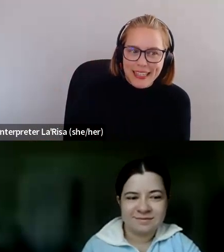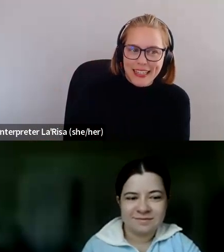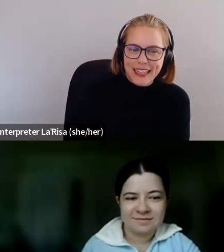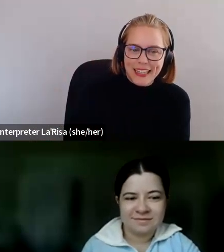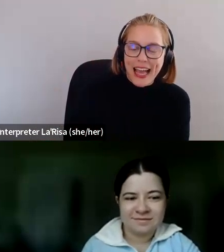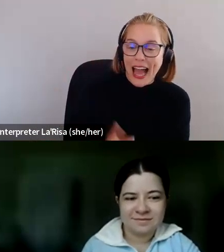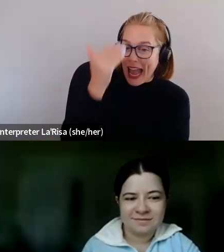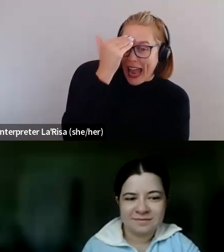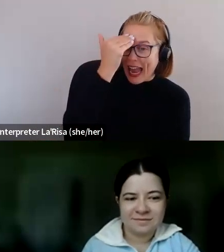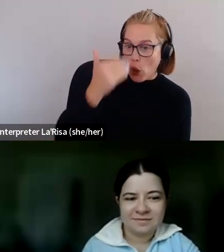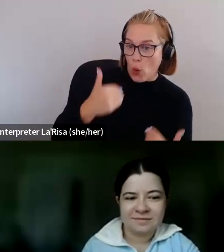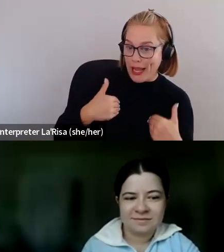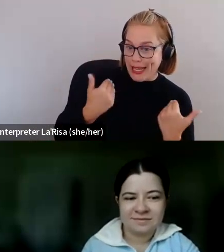favorite season is fall. I am from Washington state, the West Coast not